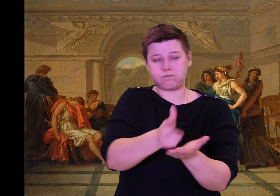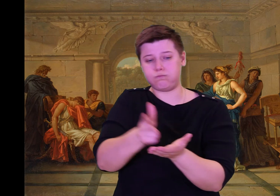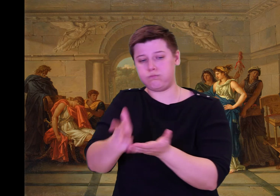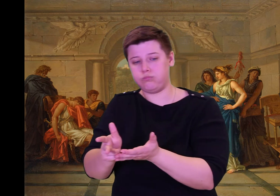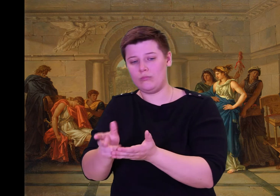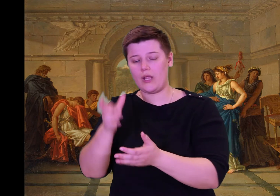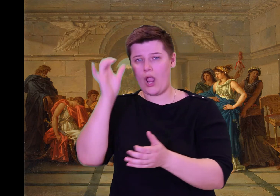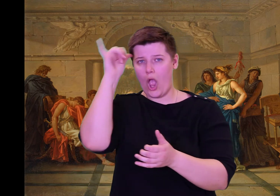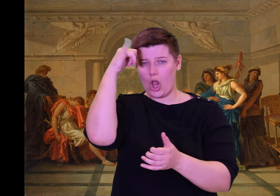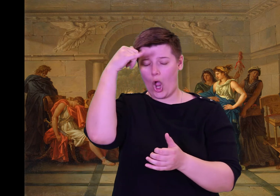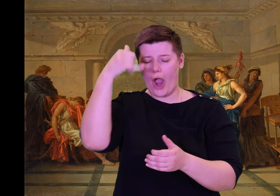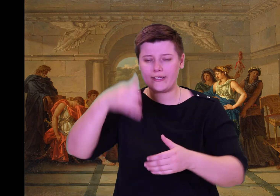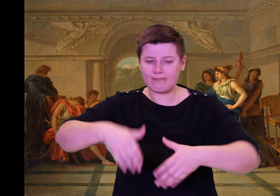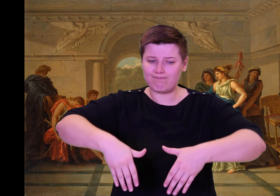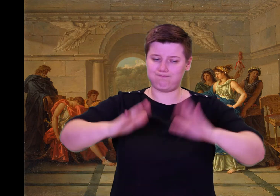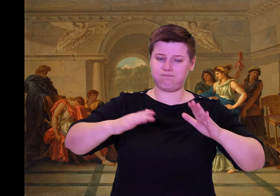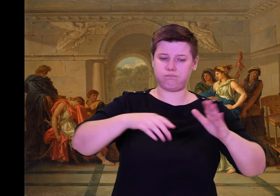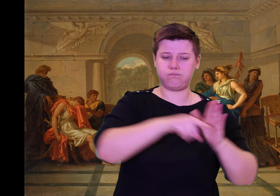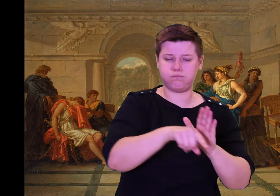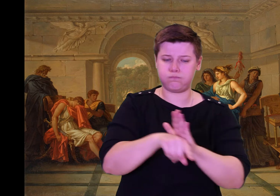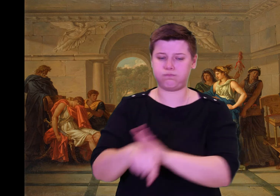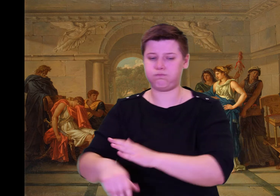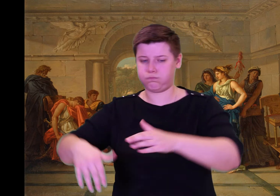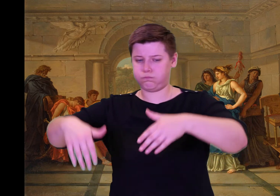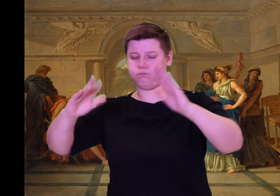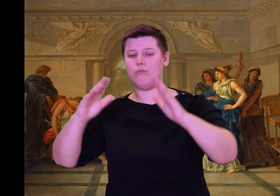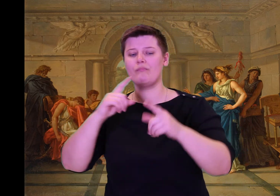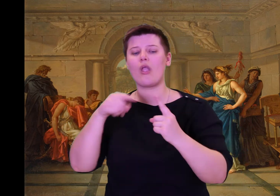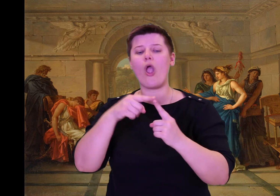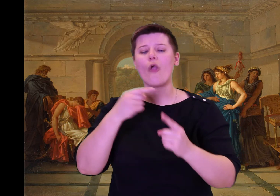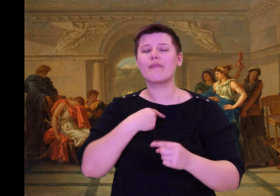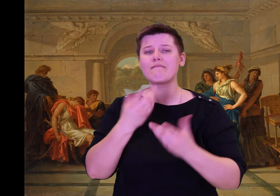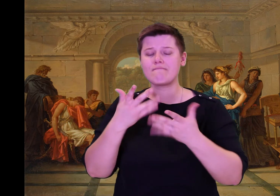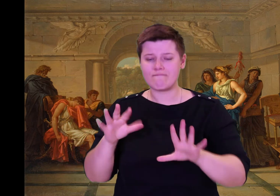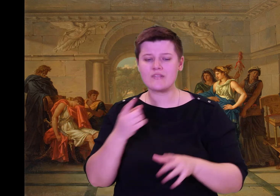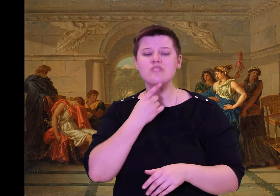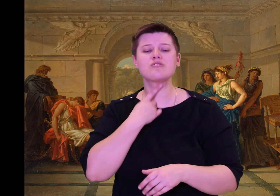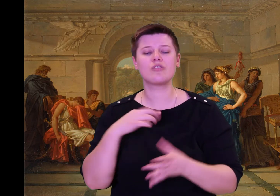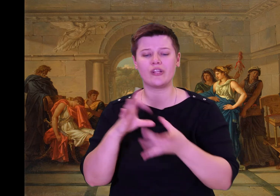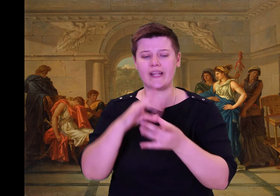the men embarked and sat on benches neatly, in their lines.